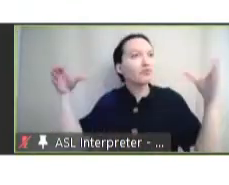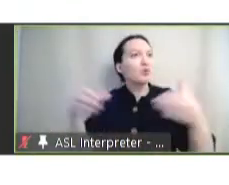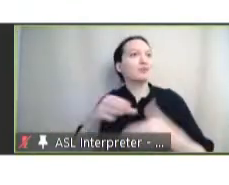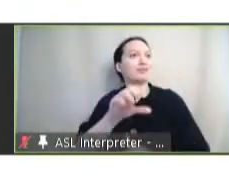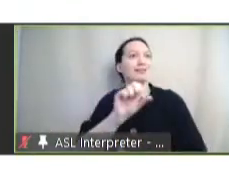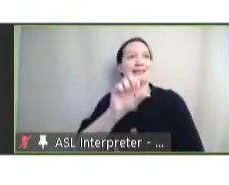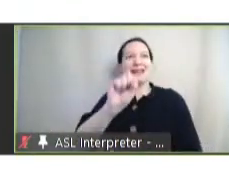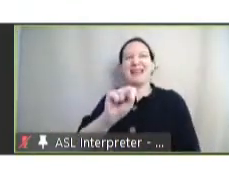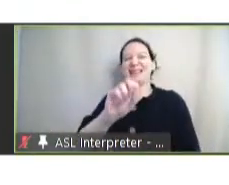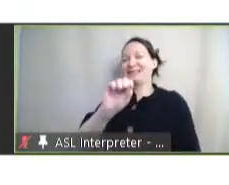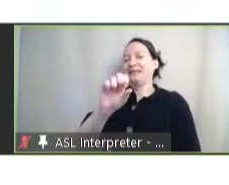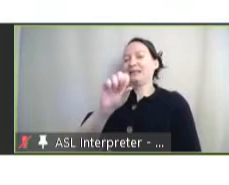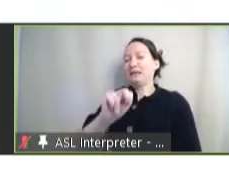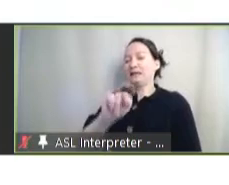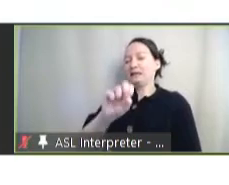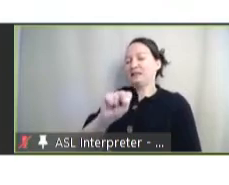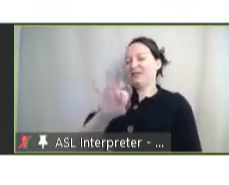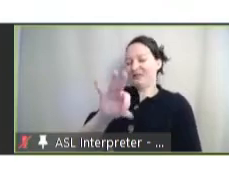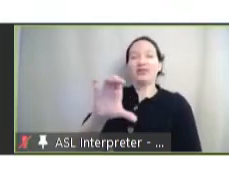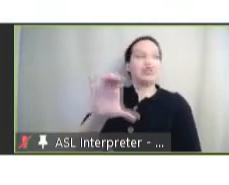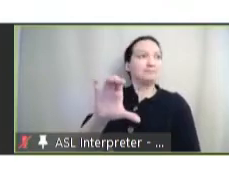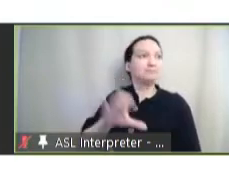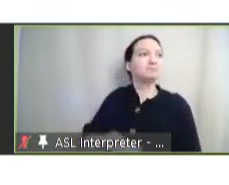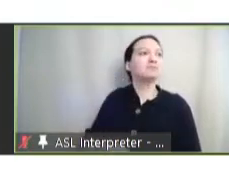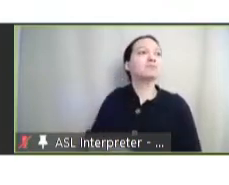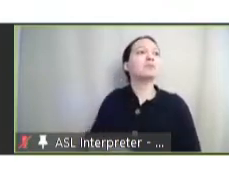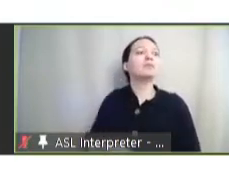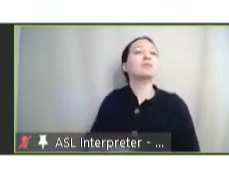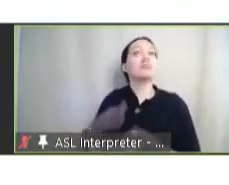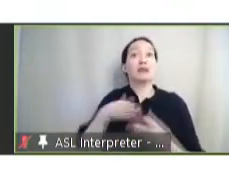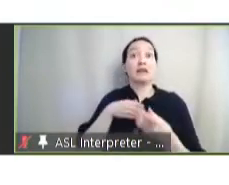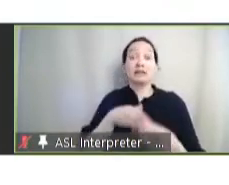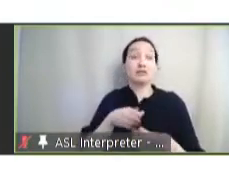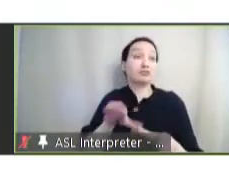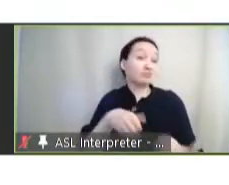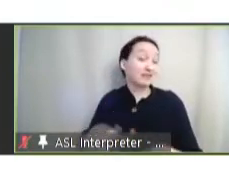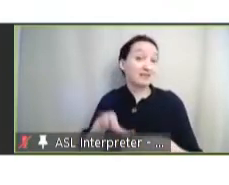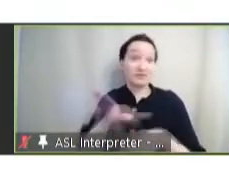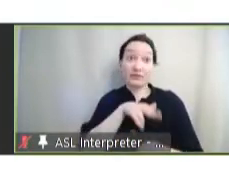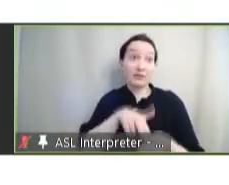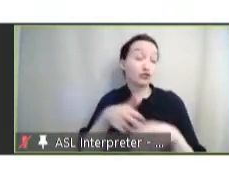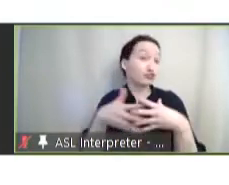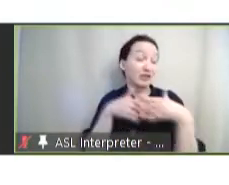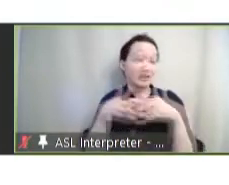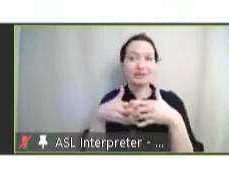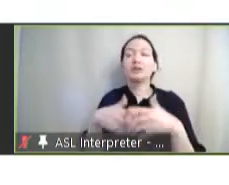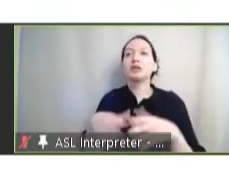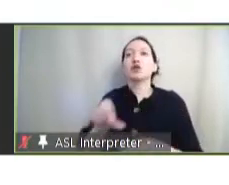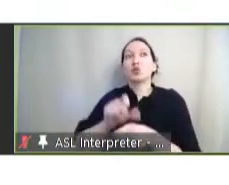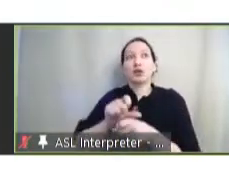Council. It is a leading cause of death in our nation, and certainly, workplaces that are part of